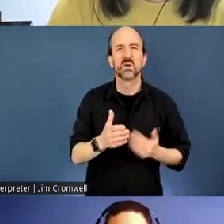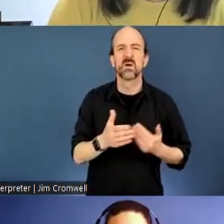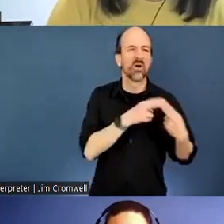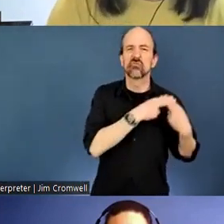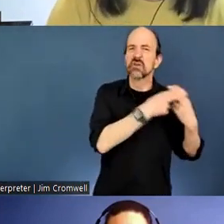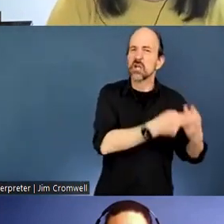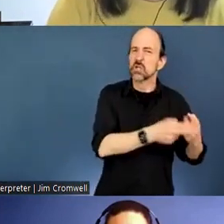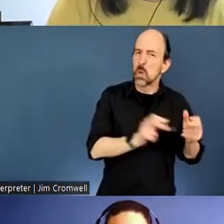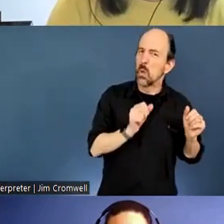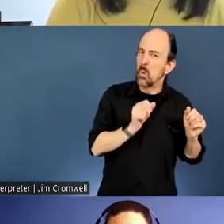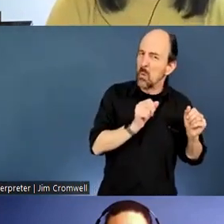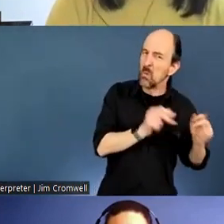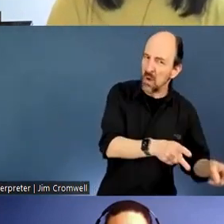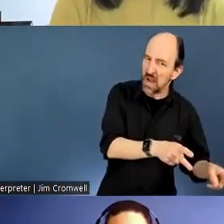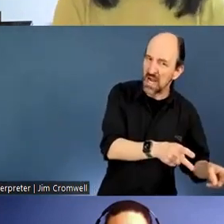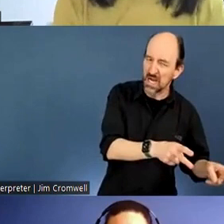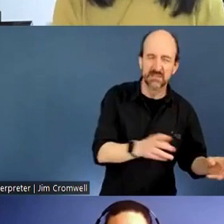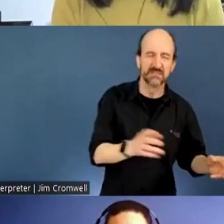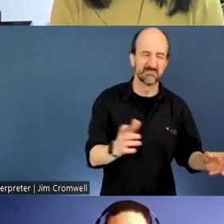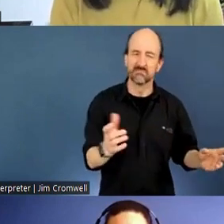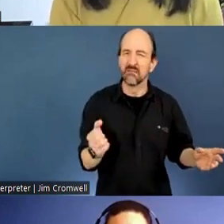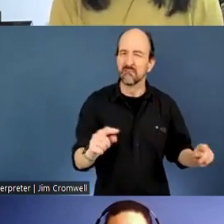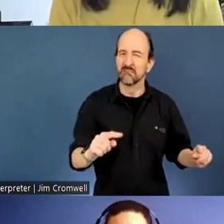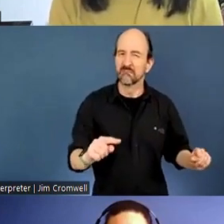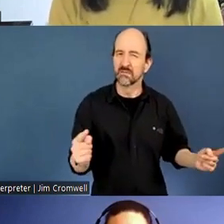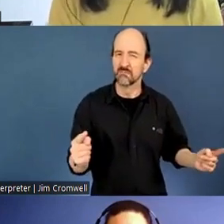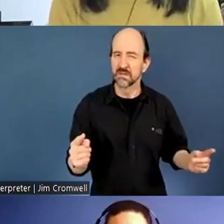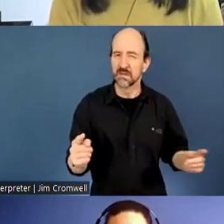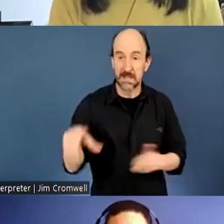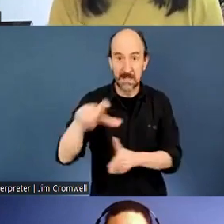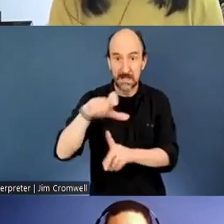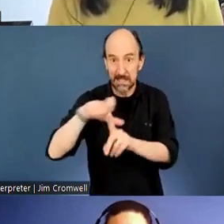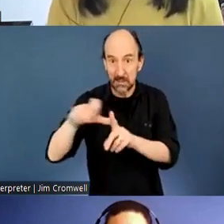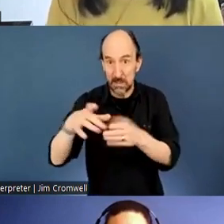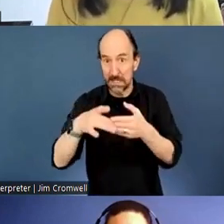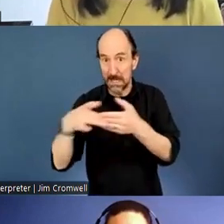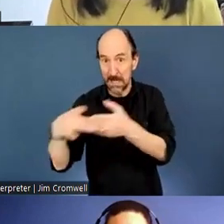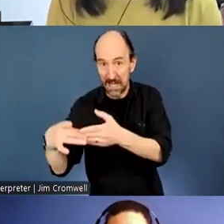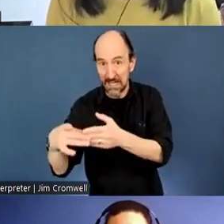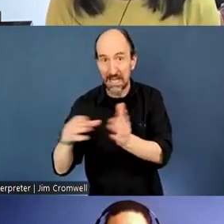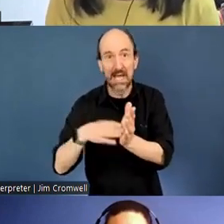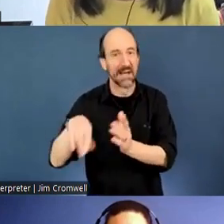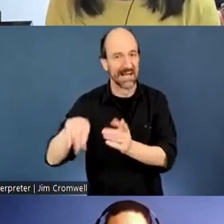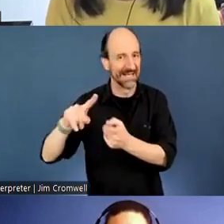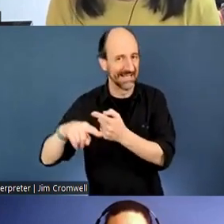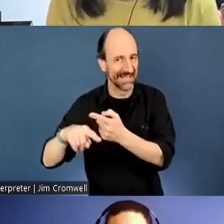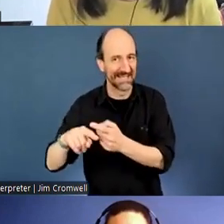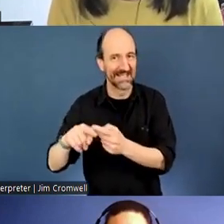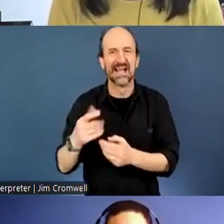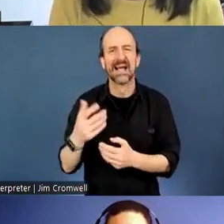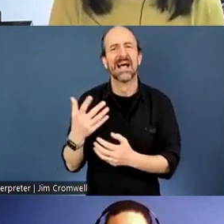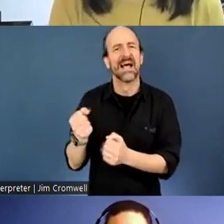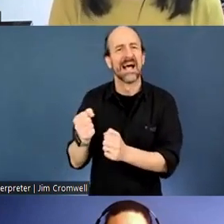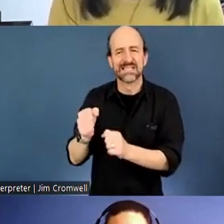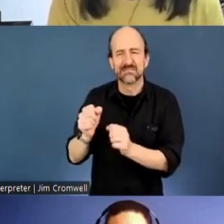and evaluation, community led M&E intentionally includes questions of local